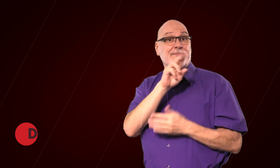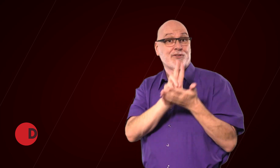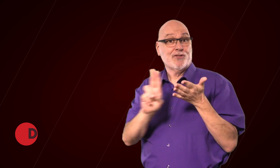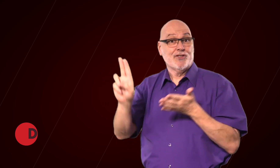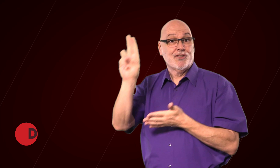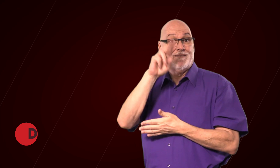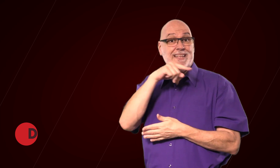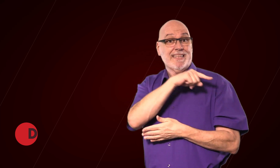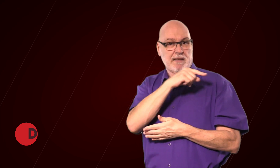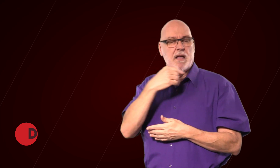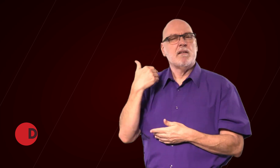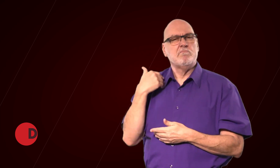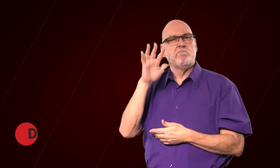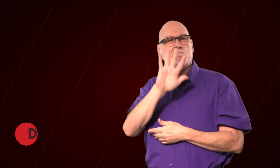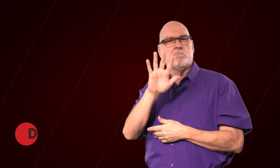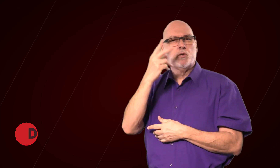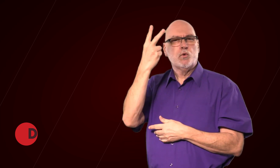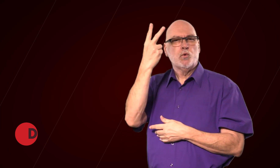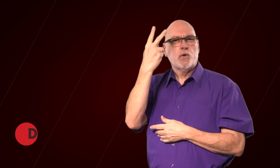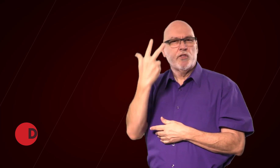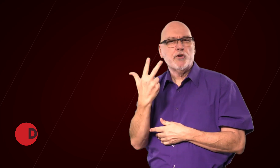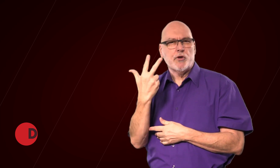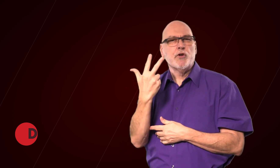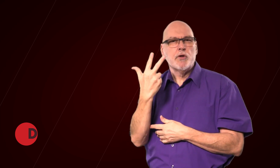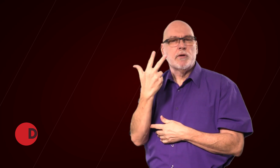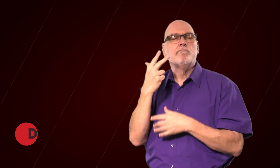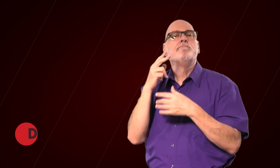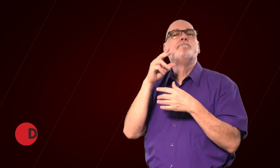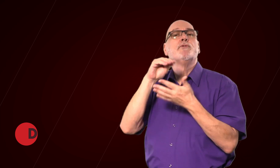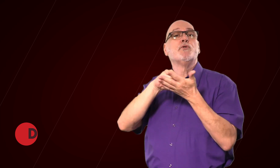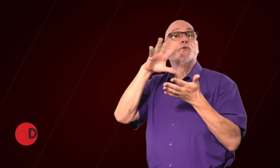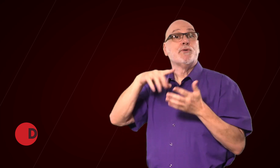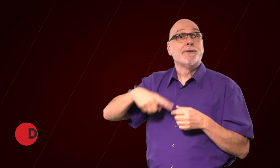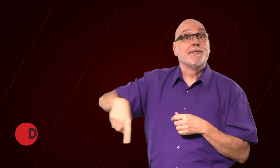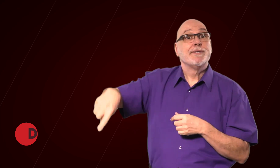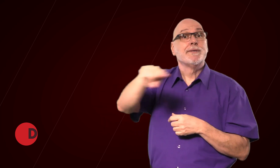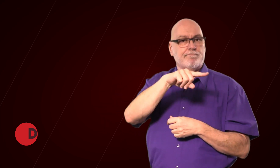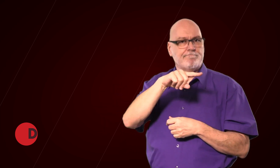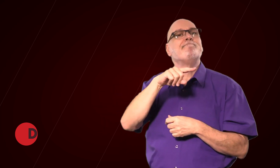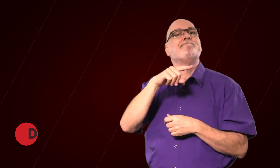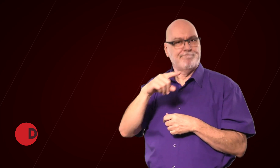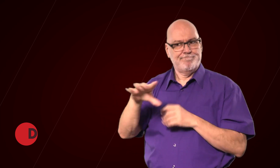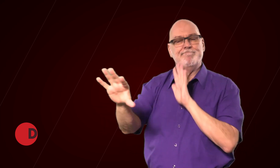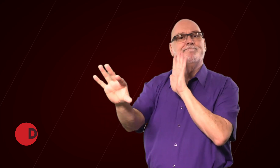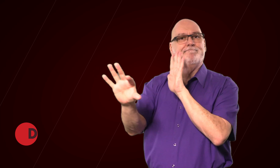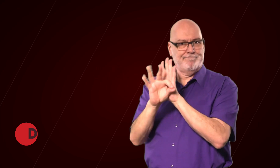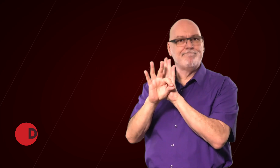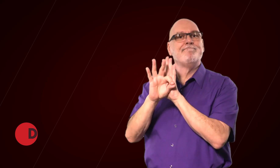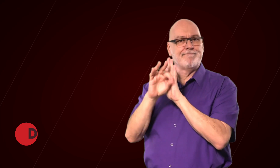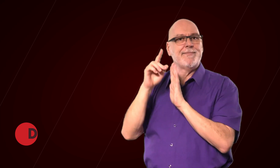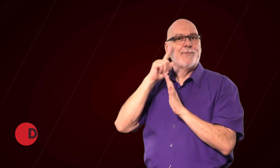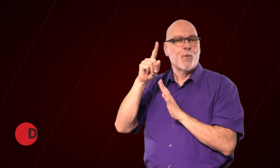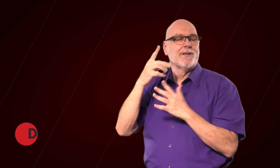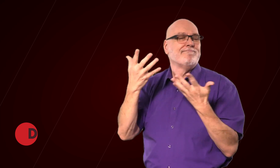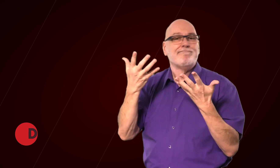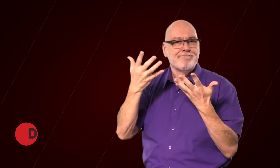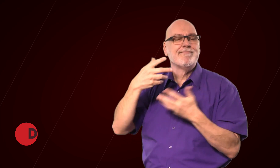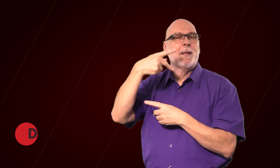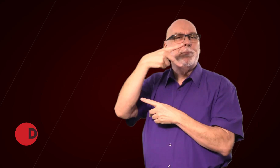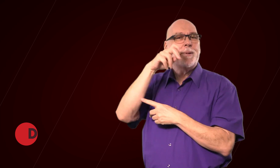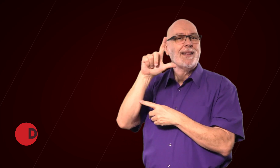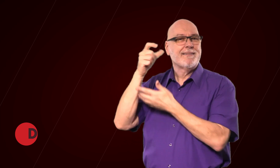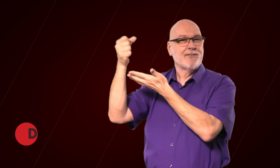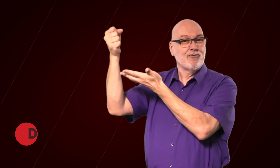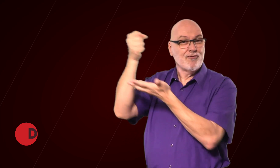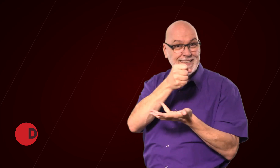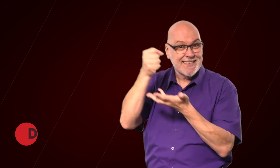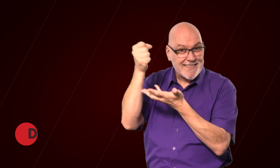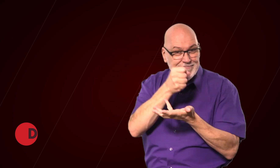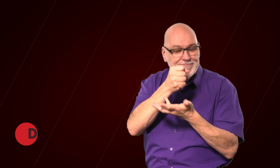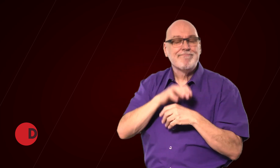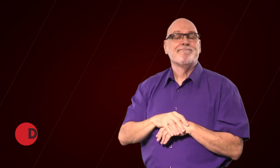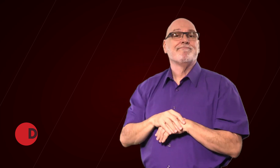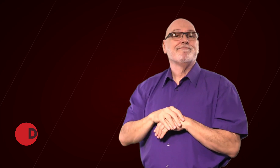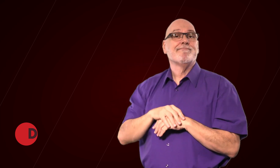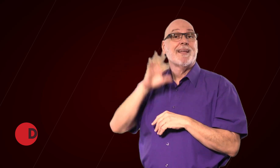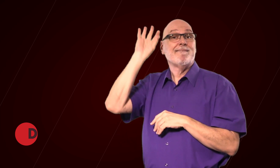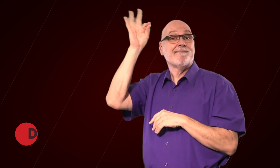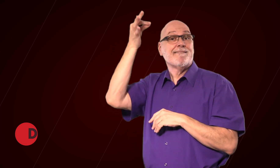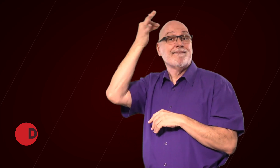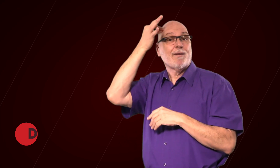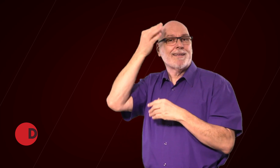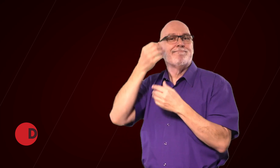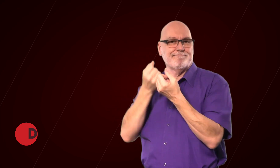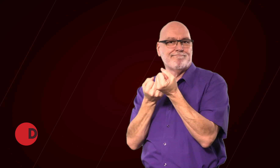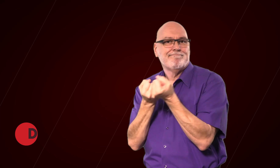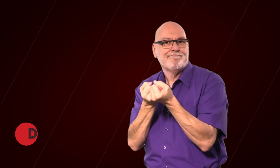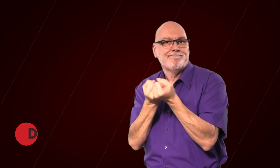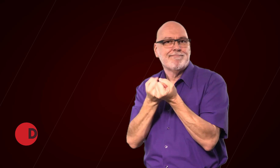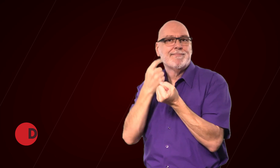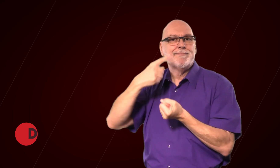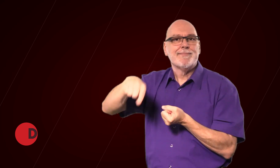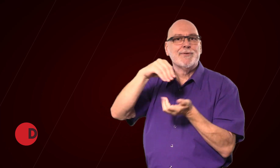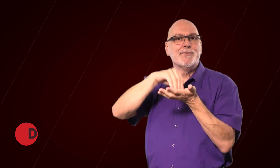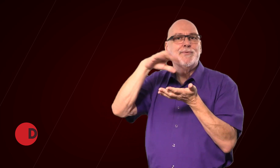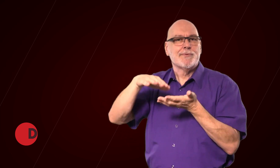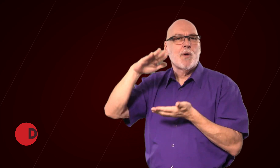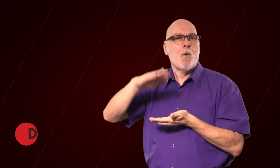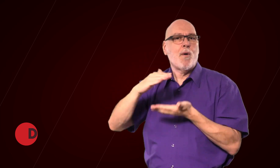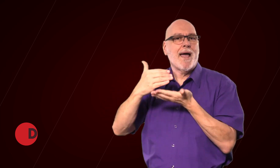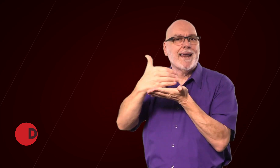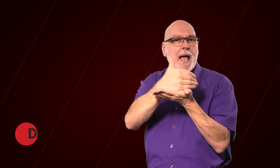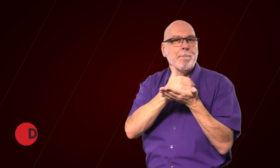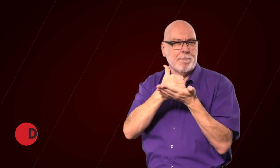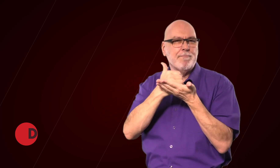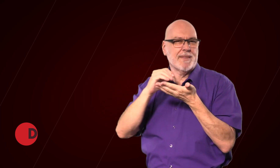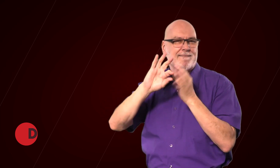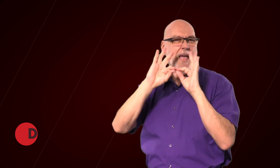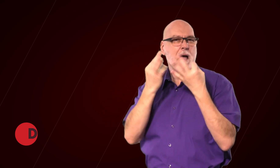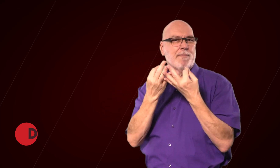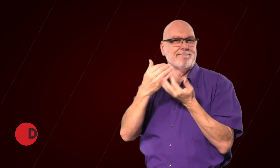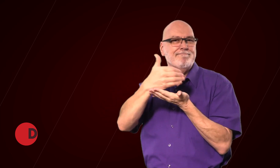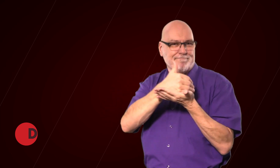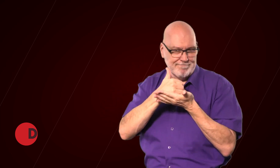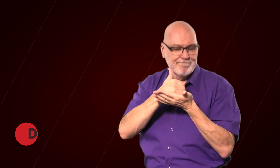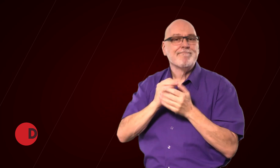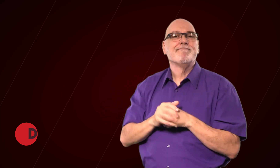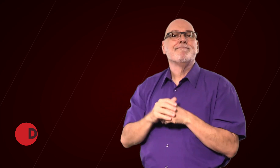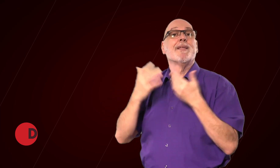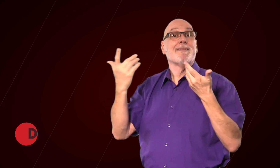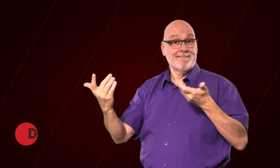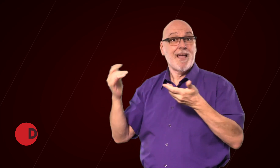And at a university where about two-thirds of students are eligible for Pell Grants, federal aid for students from low-income families,